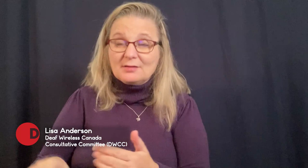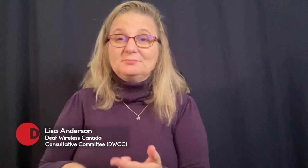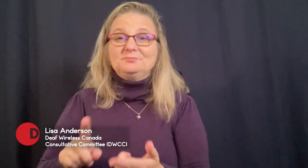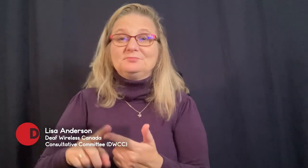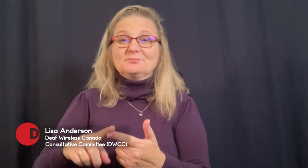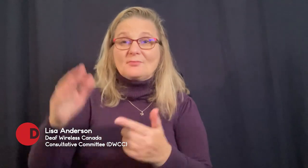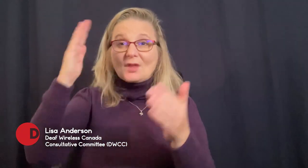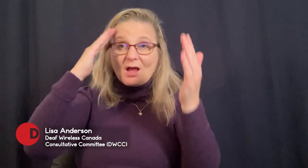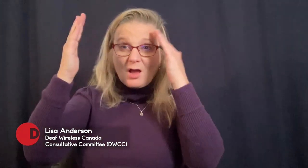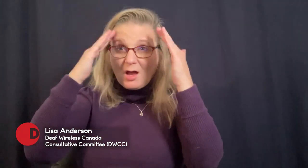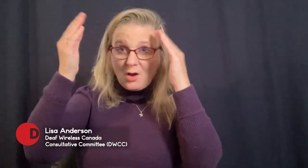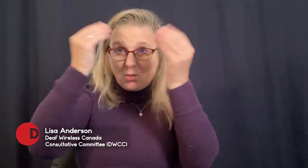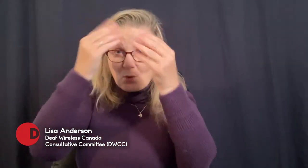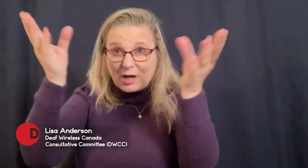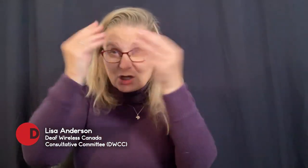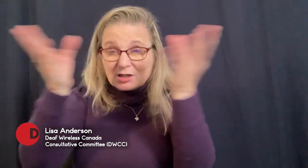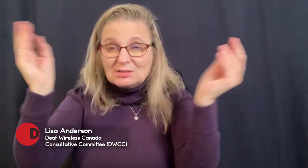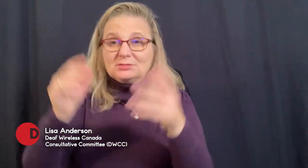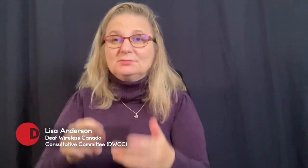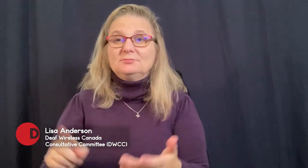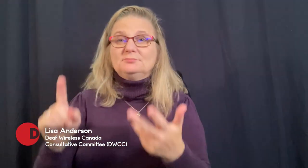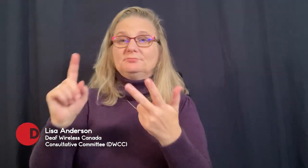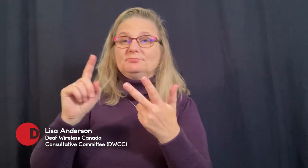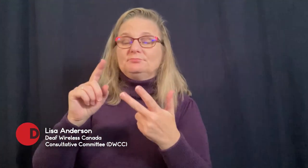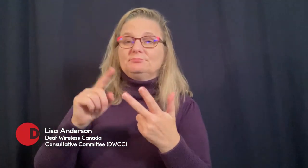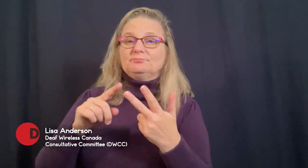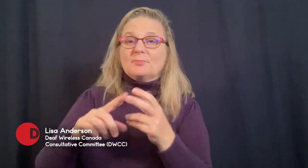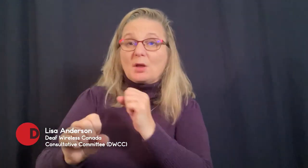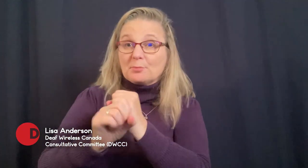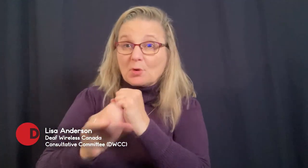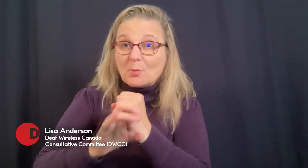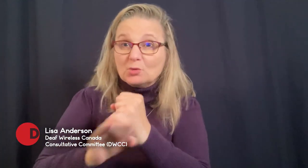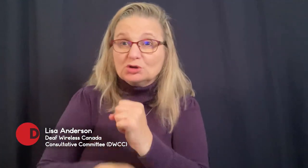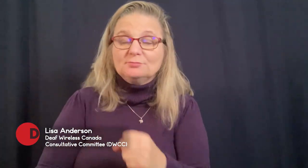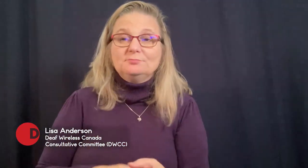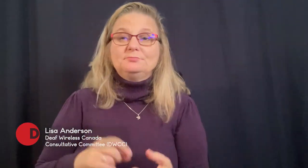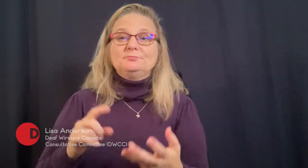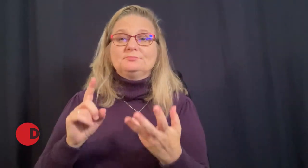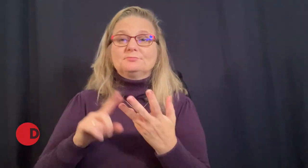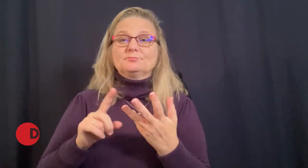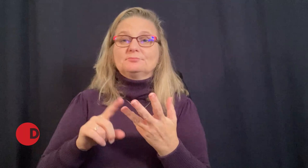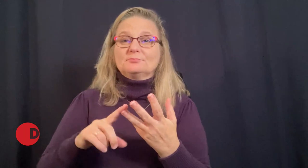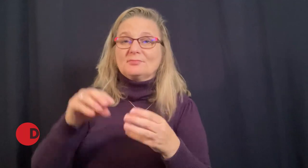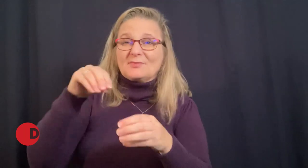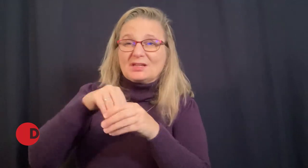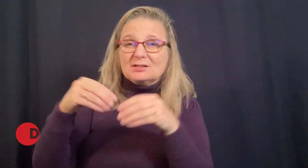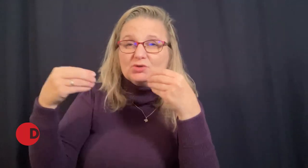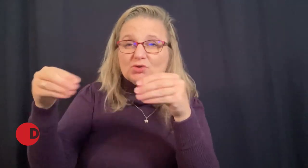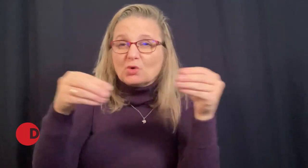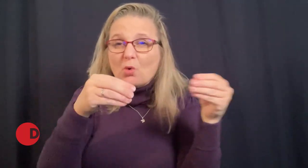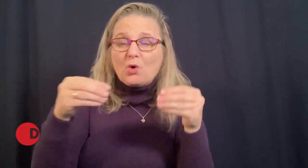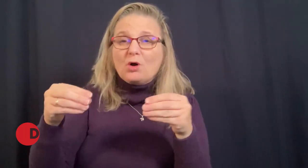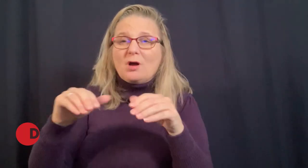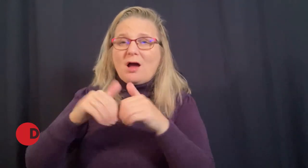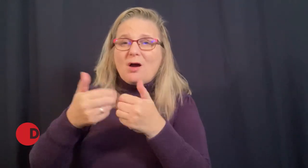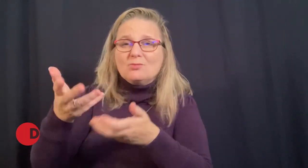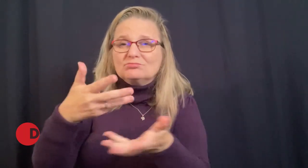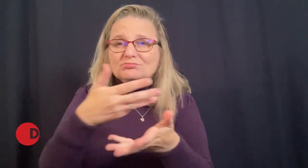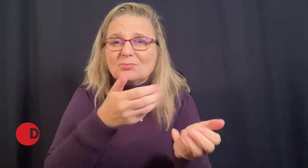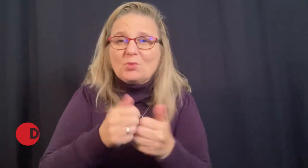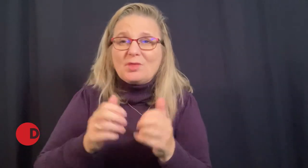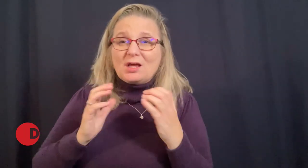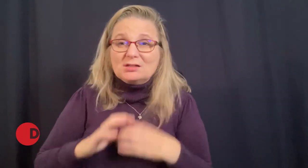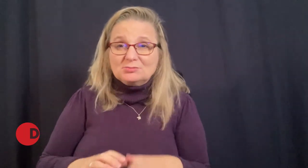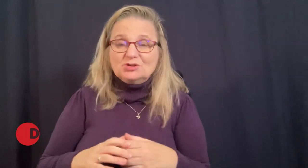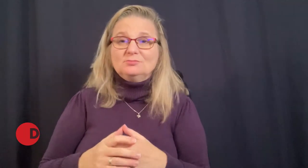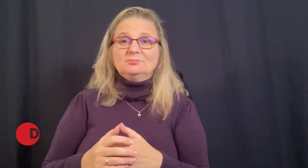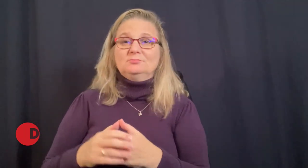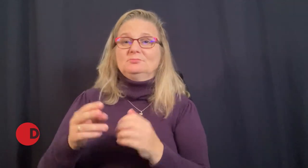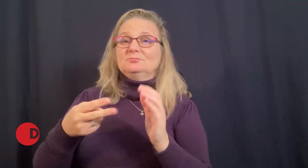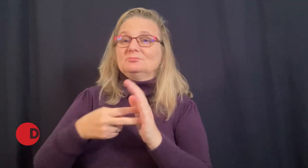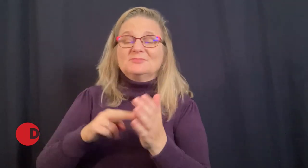Accessibility plans, awareness, promotions, in-store interactions with clients...